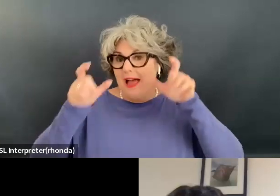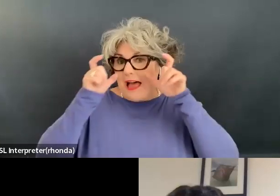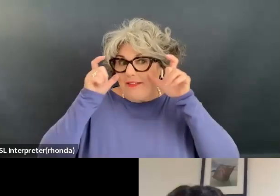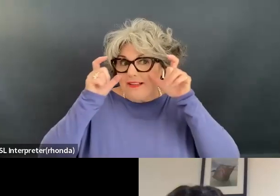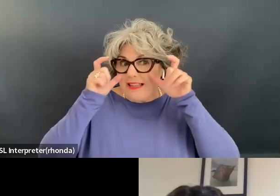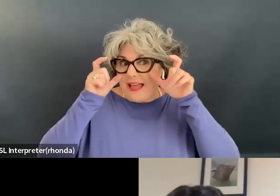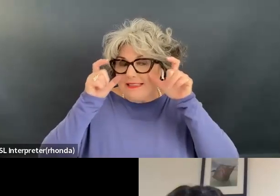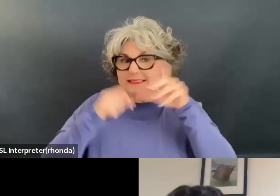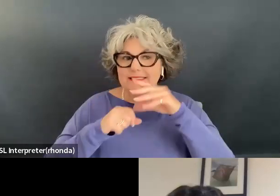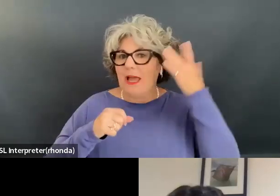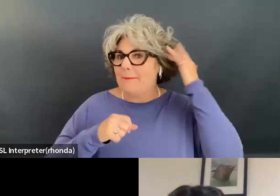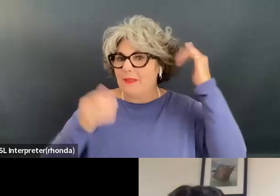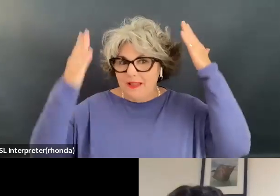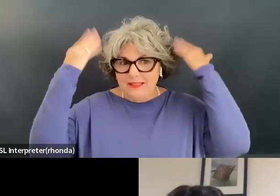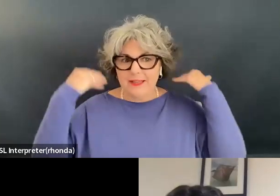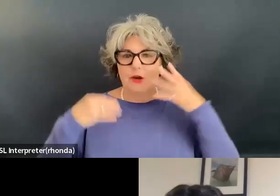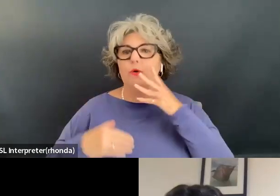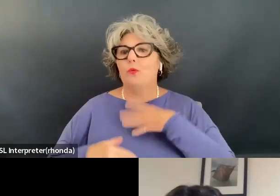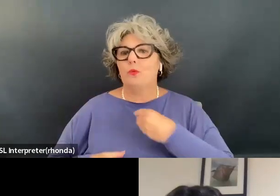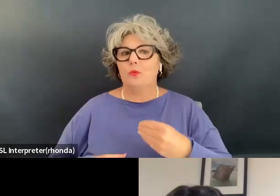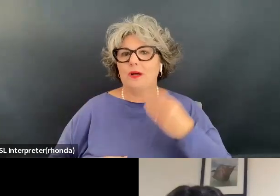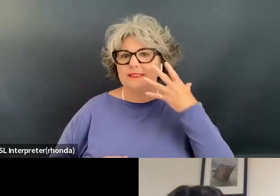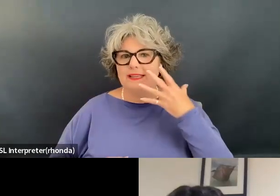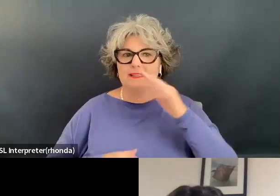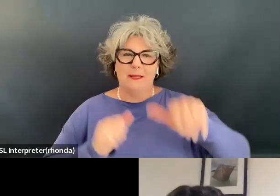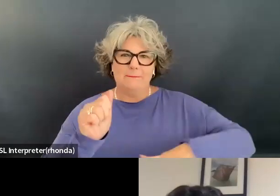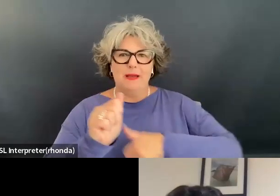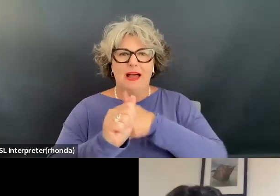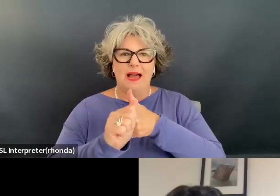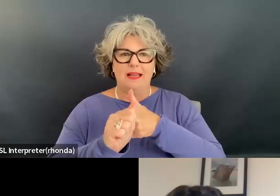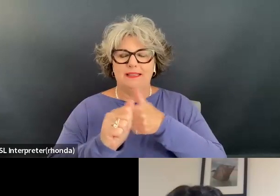and blonde hair with white skin. And behind me is a large bookcase.